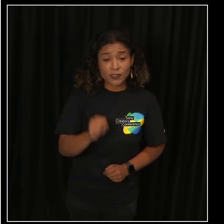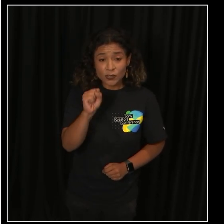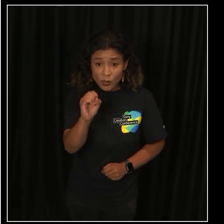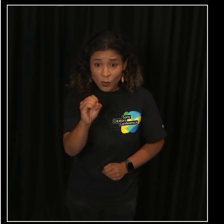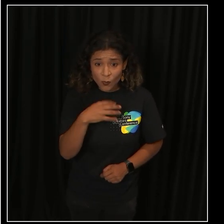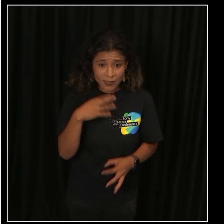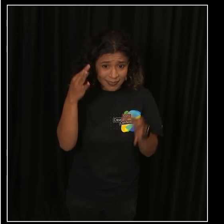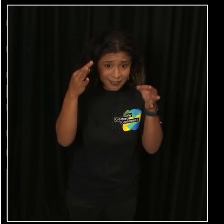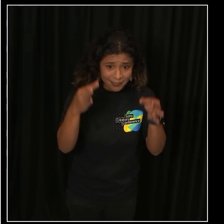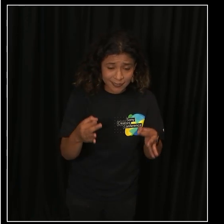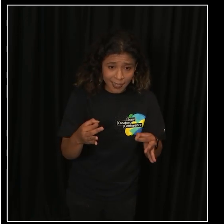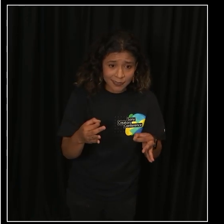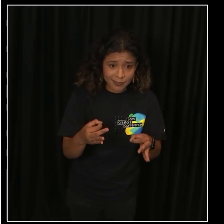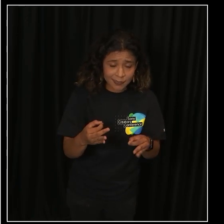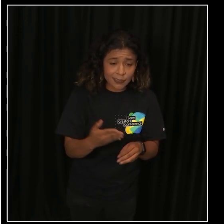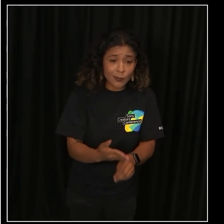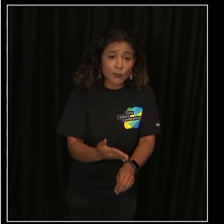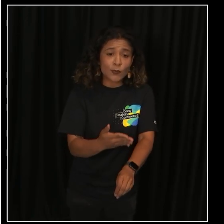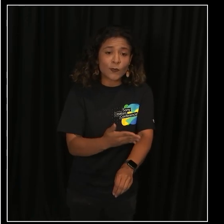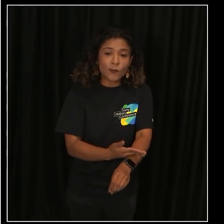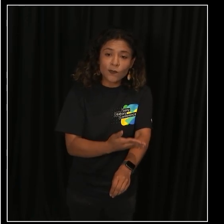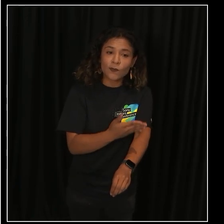to improve the accuracy of Specular GI.